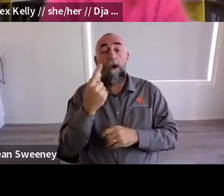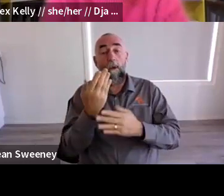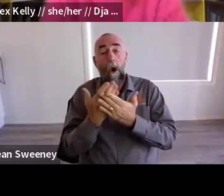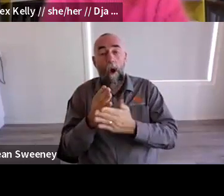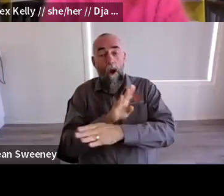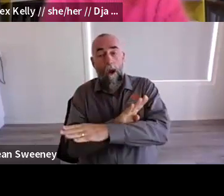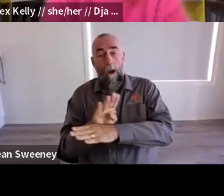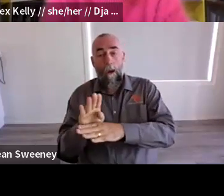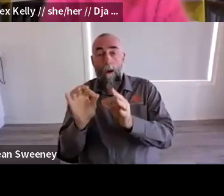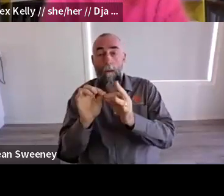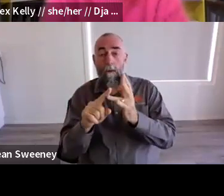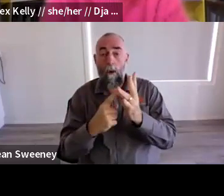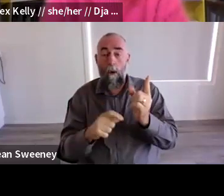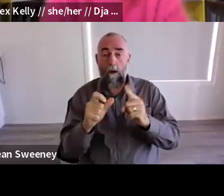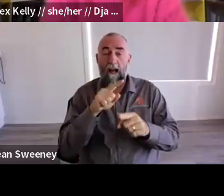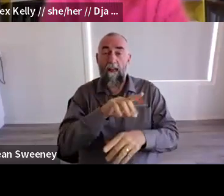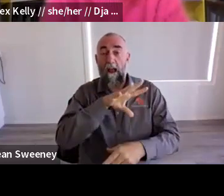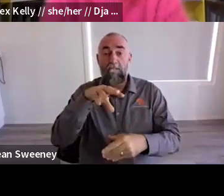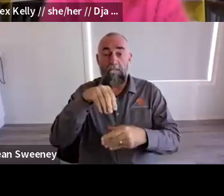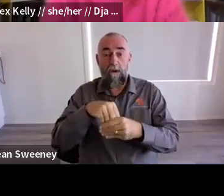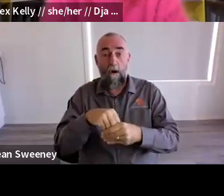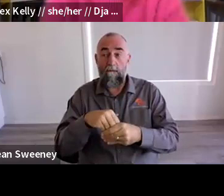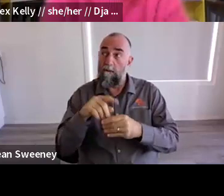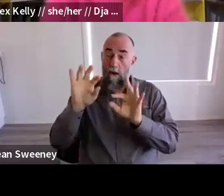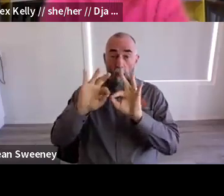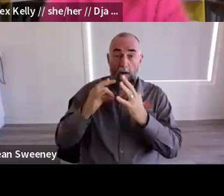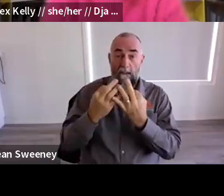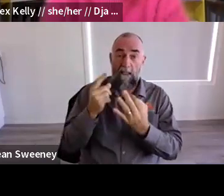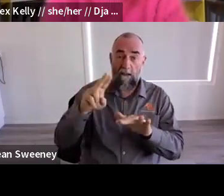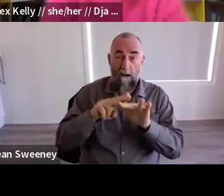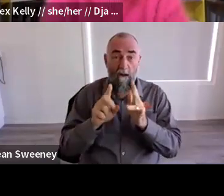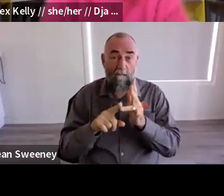With the Darwin festival, unfortunately on the award, there were people who